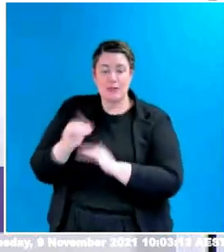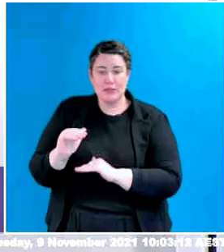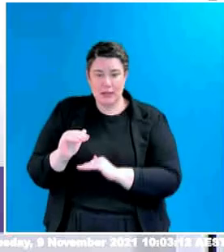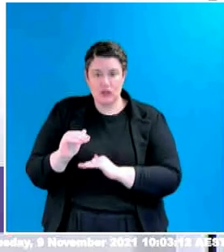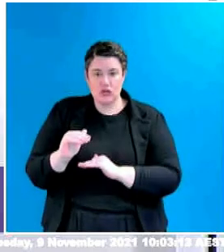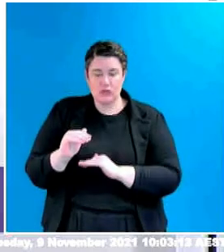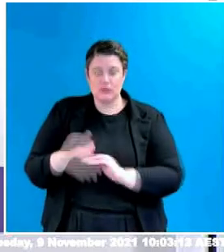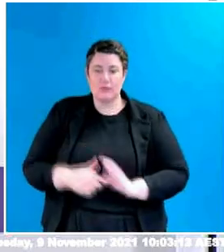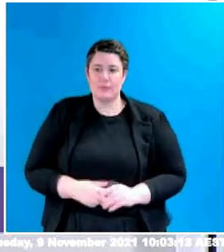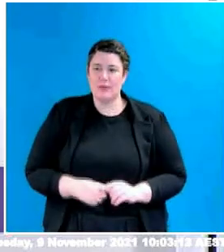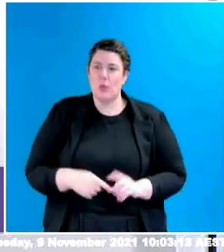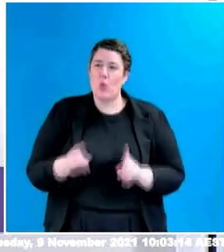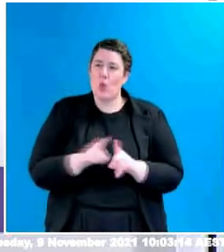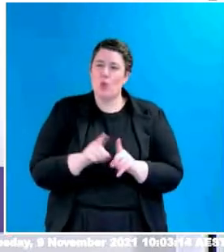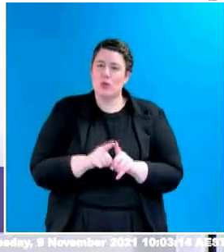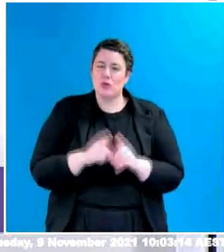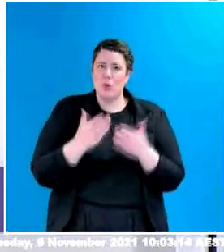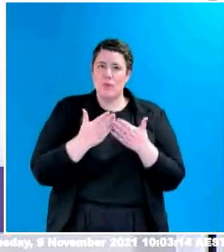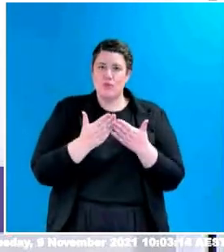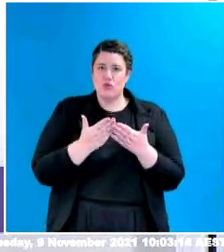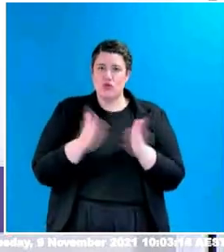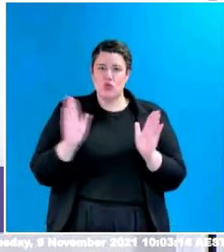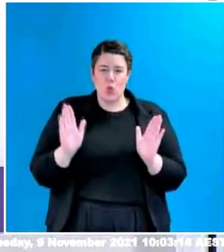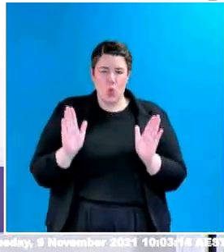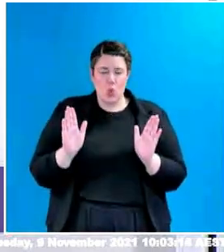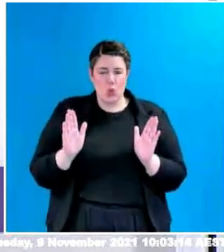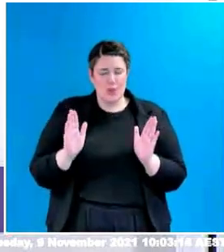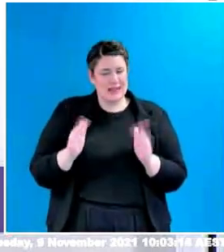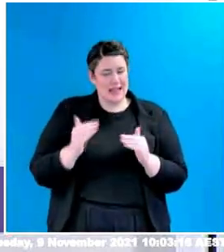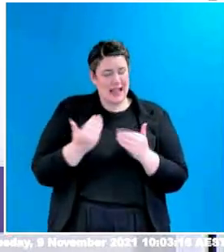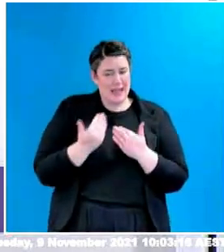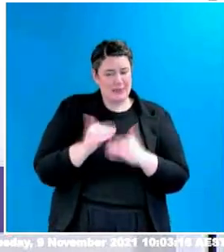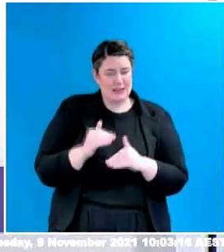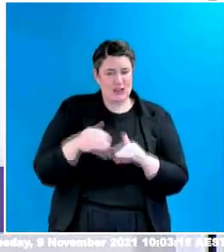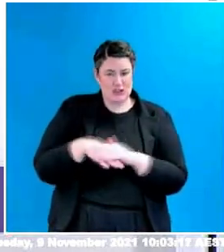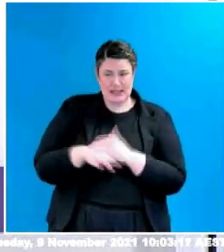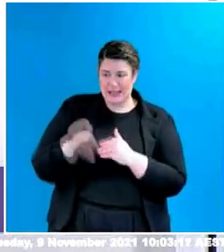a broad limitation clause in the ACT Act.